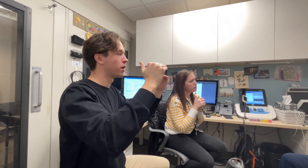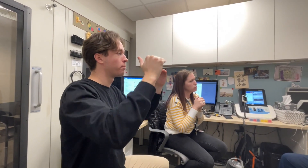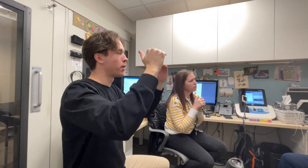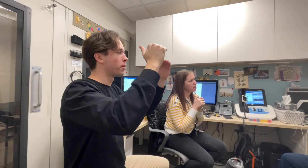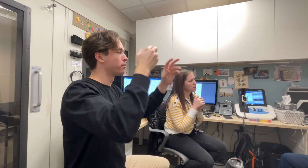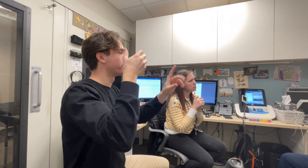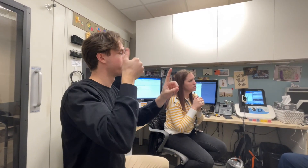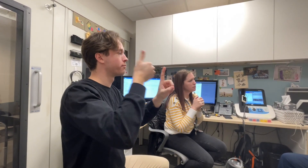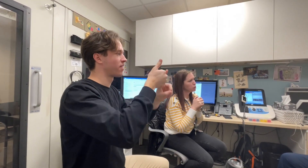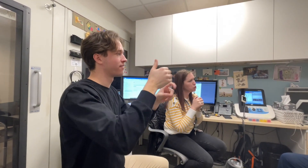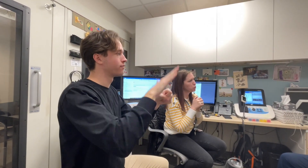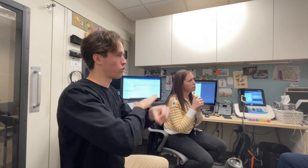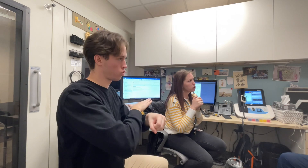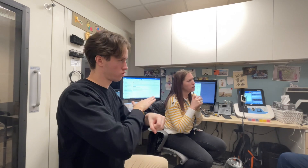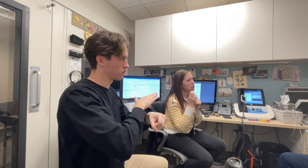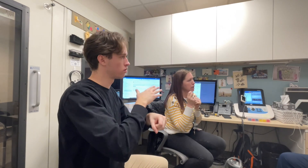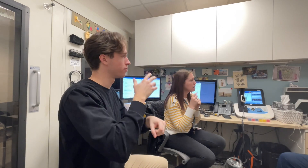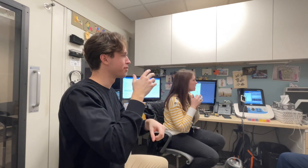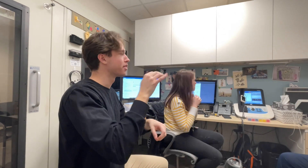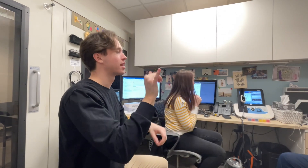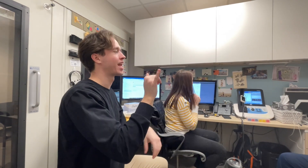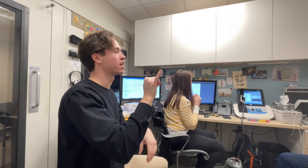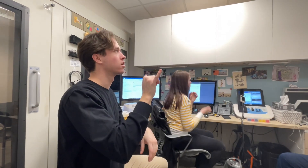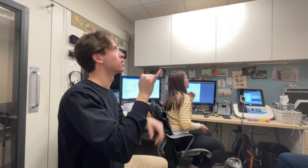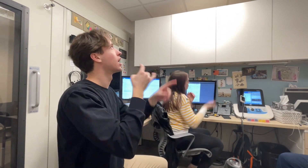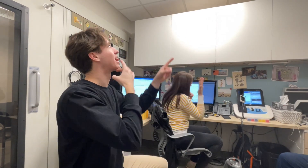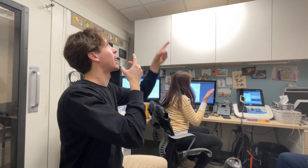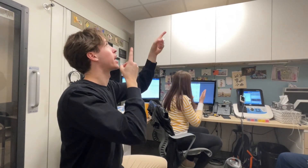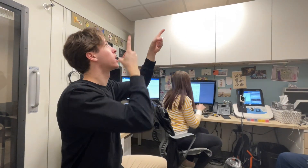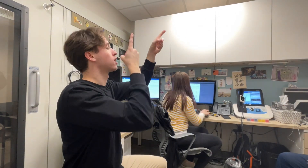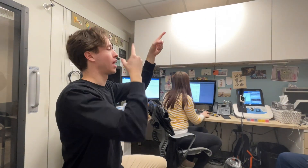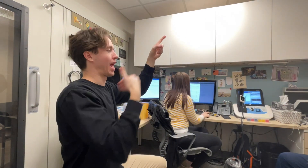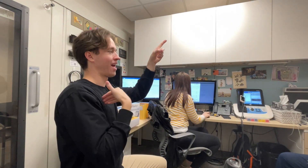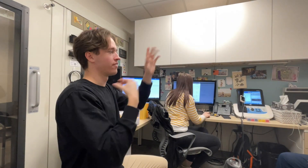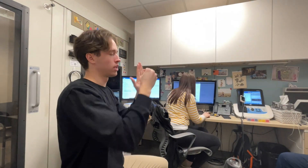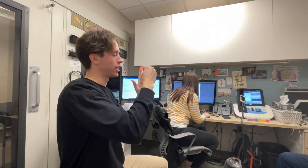sort of like a dimmer switch on the light instead of like turning on the lights full